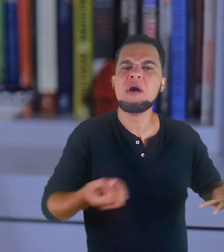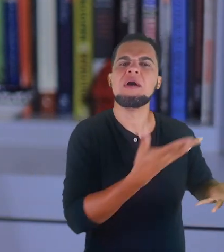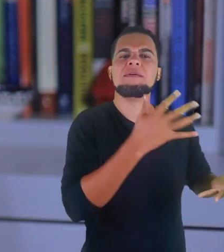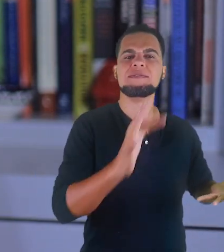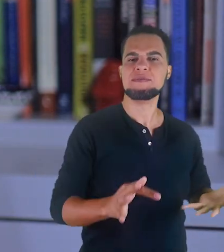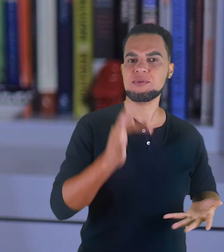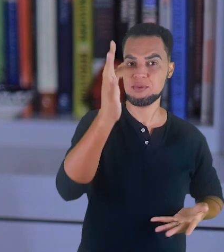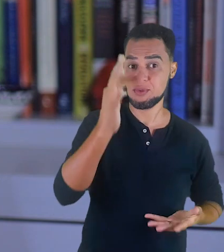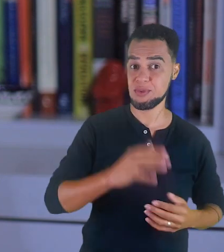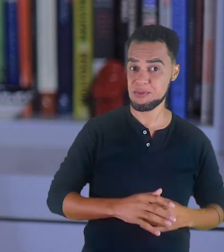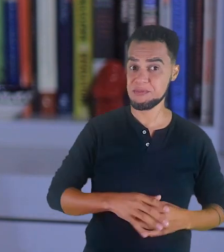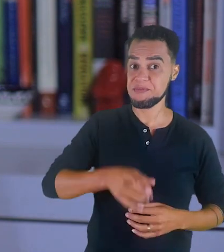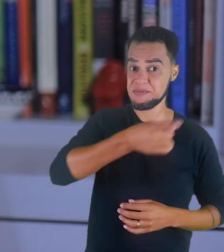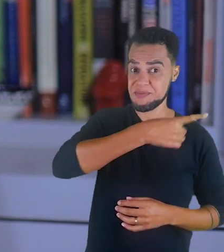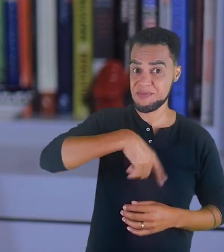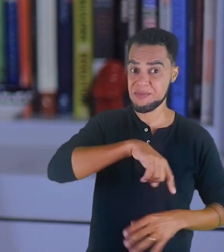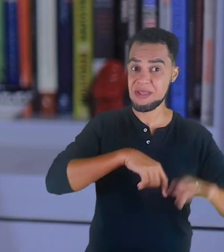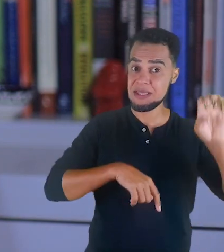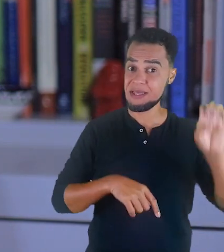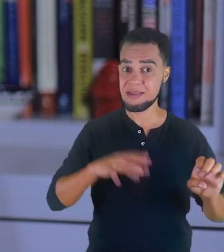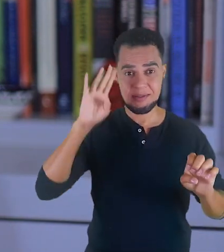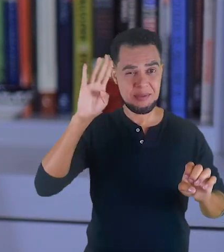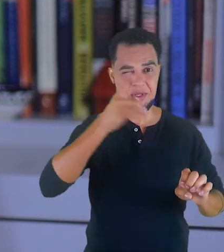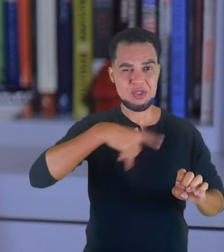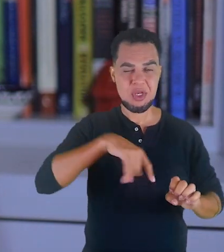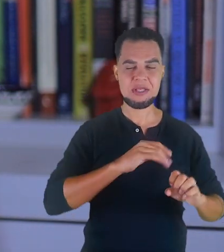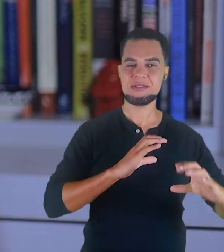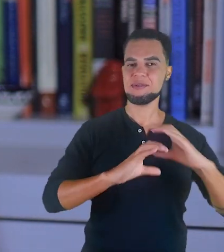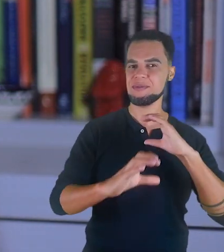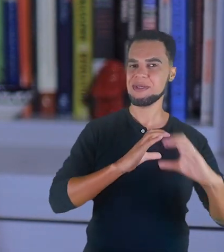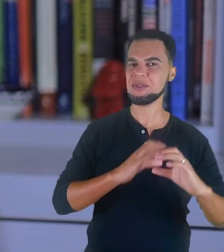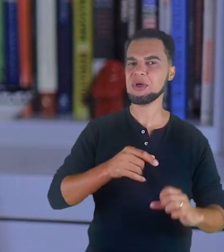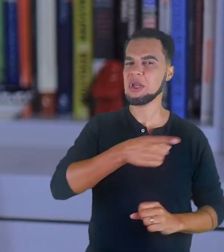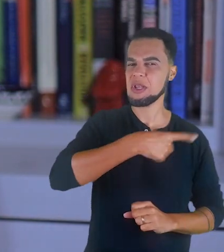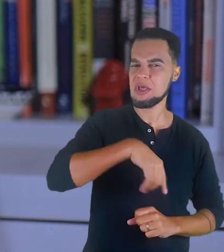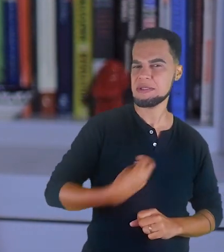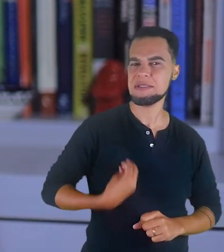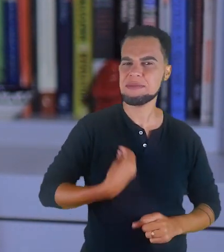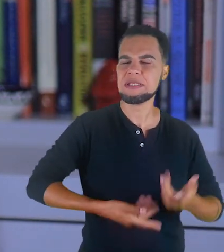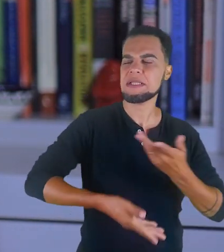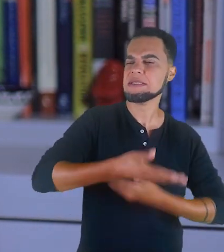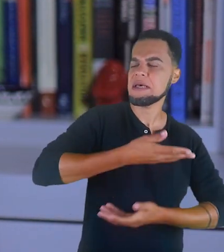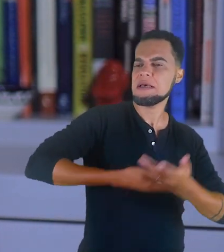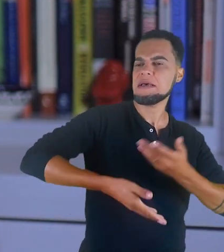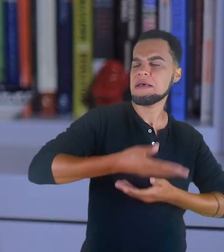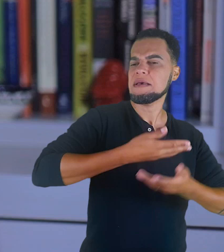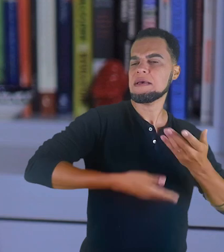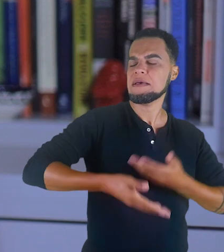and many of us on the Left, including us, communicators, who are here in this continuous interaction,